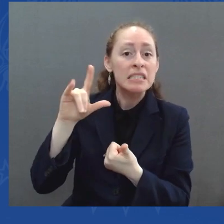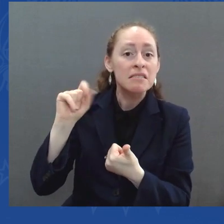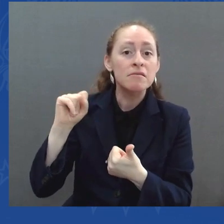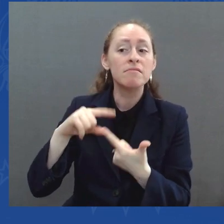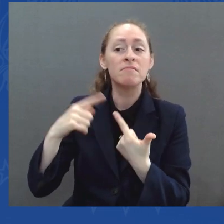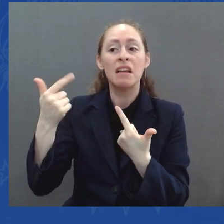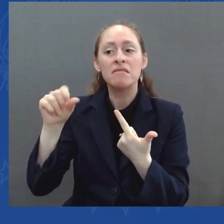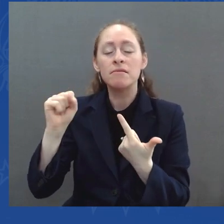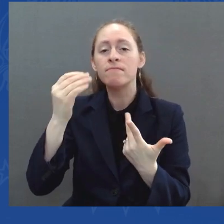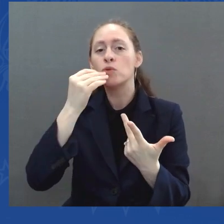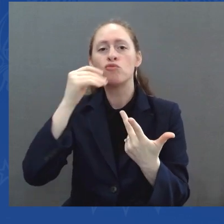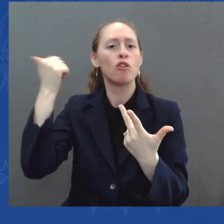And today --